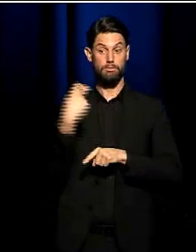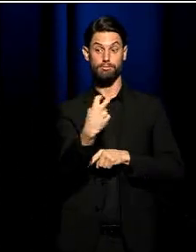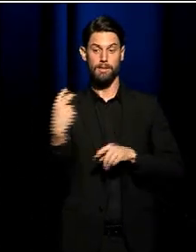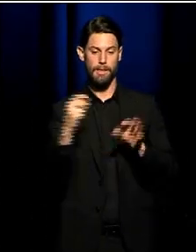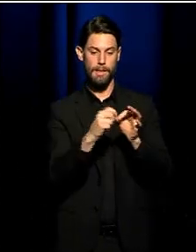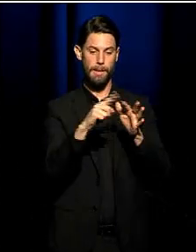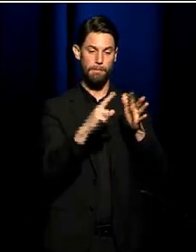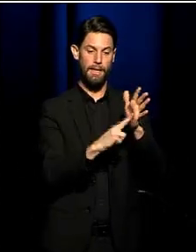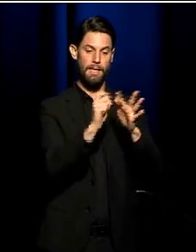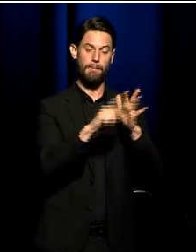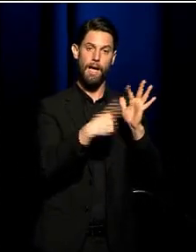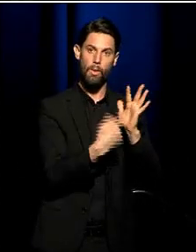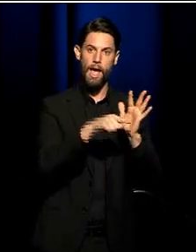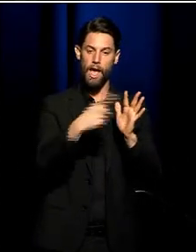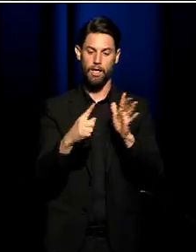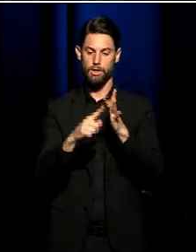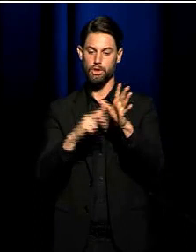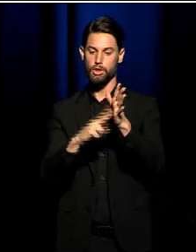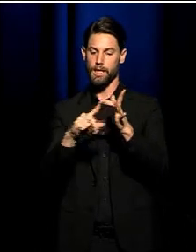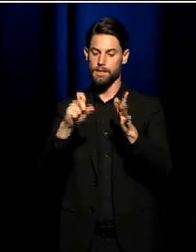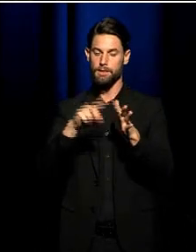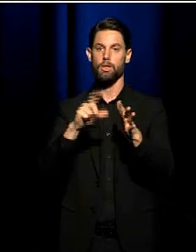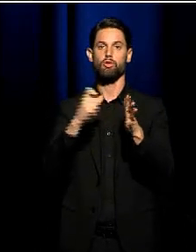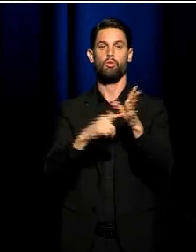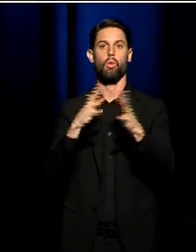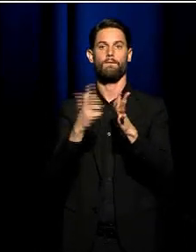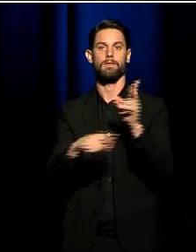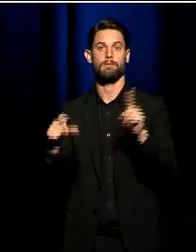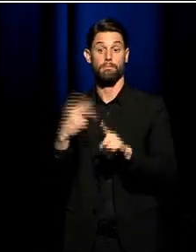Janice Crawford, both of whom have also been appointed as Junior Counsel